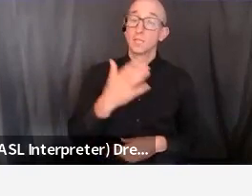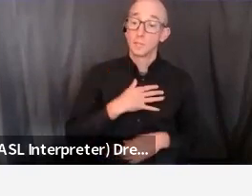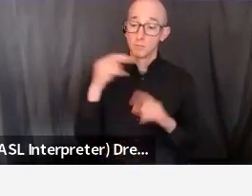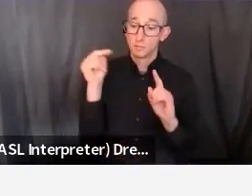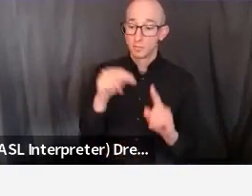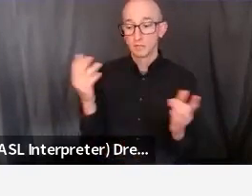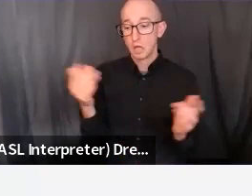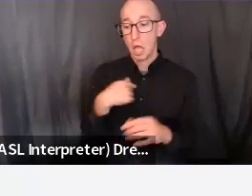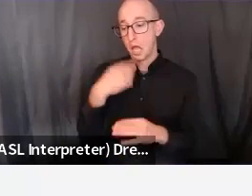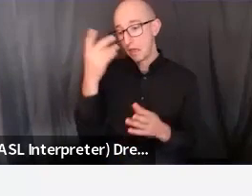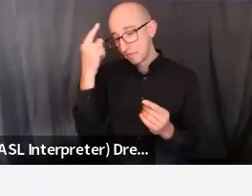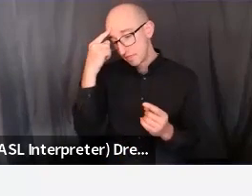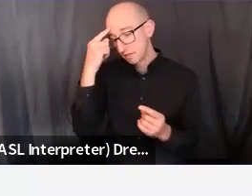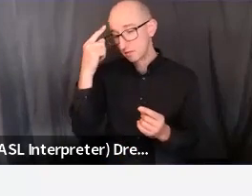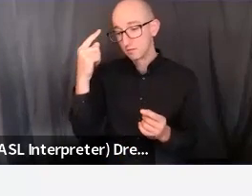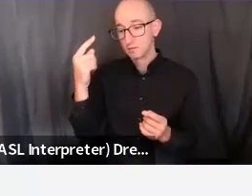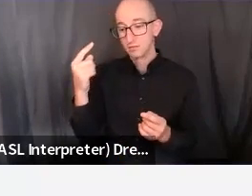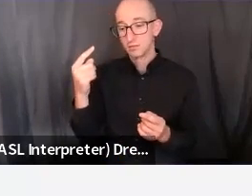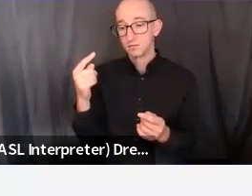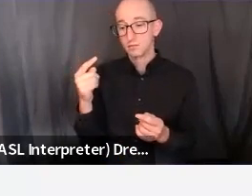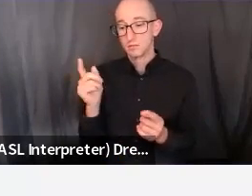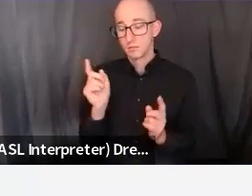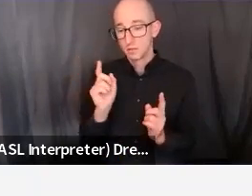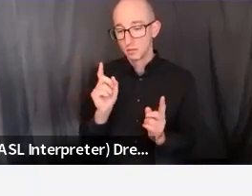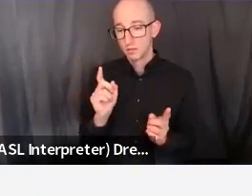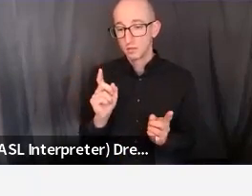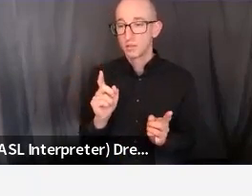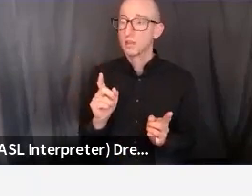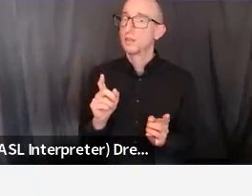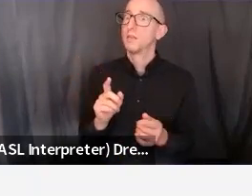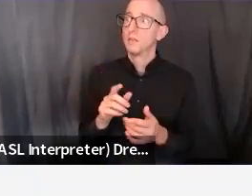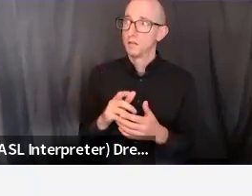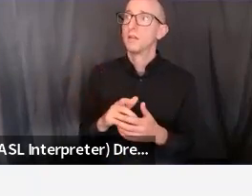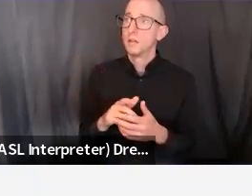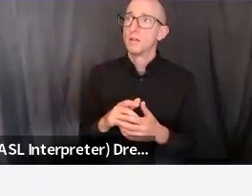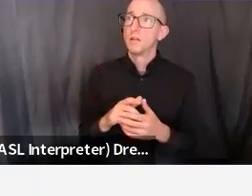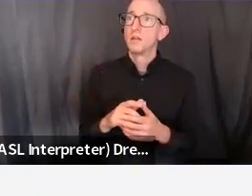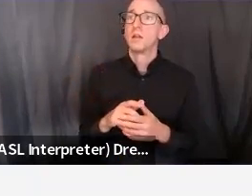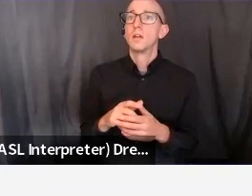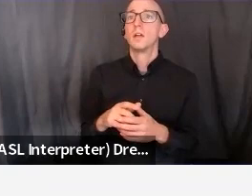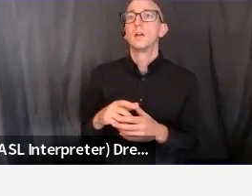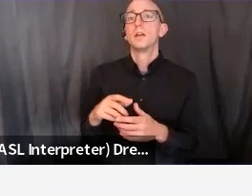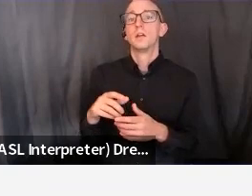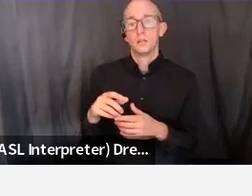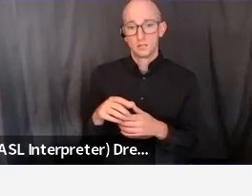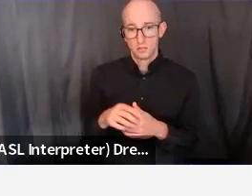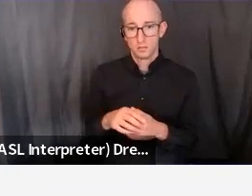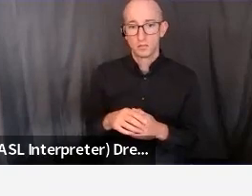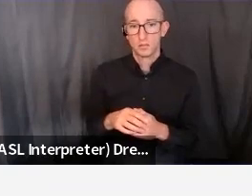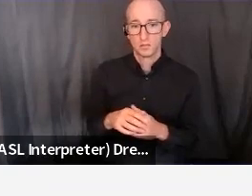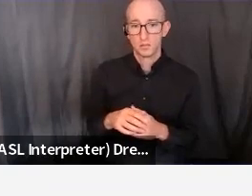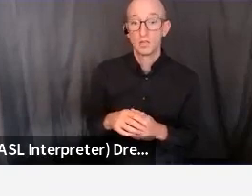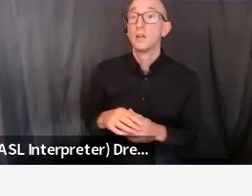coming. And then we're going to transition now to the final topic today - next slide - which is